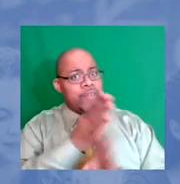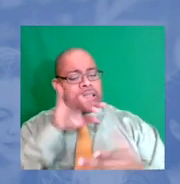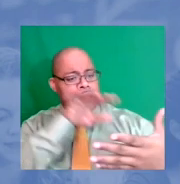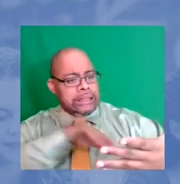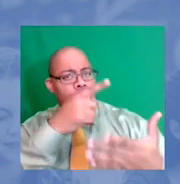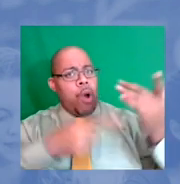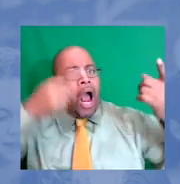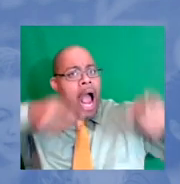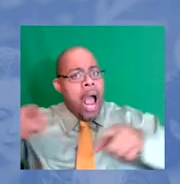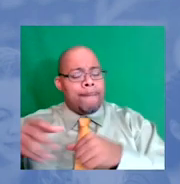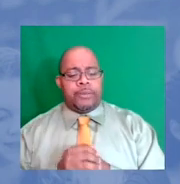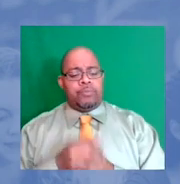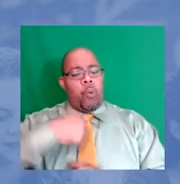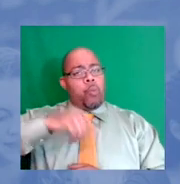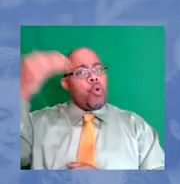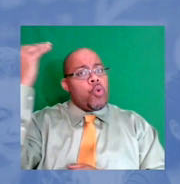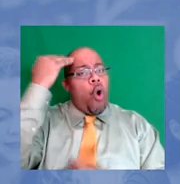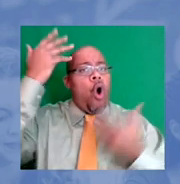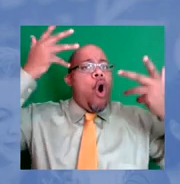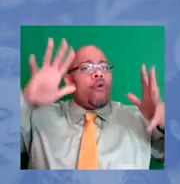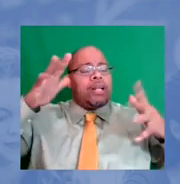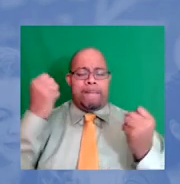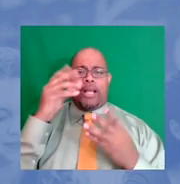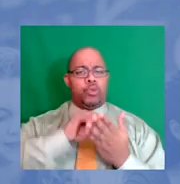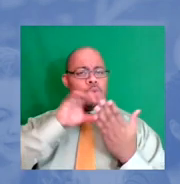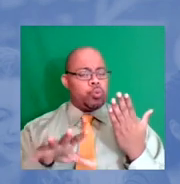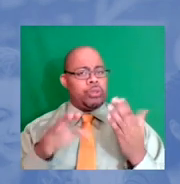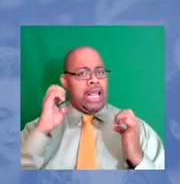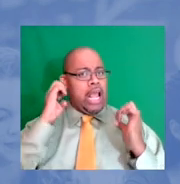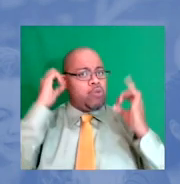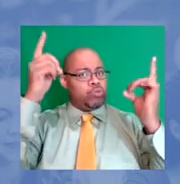WE KNOW ALREADY THAT FOR MANY STUDENTS THE EDUCATIONAL GAPS THAT EXISTED BEFORE THE PANDEMIC